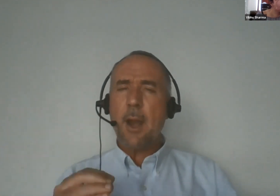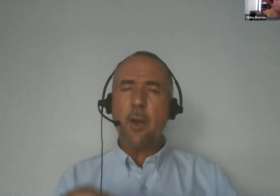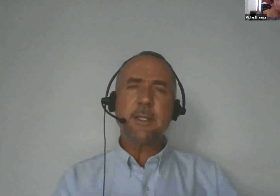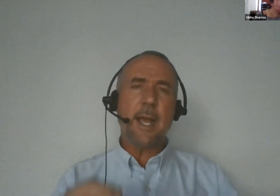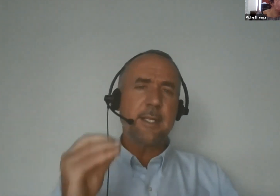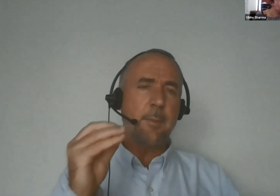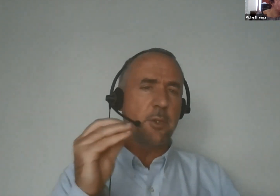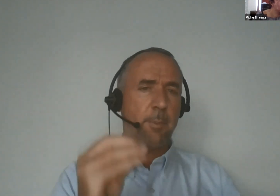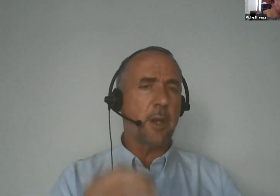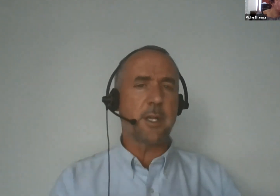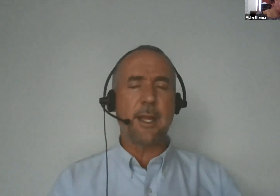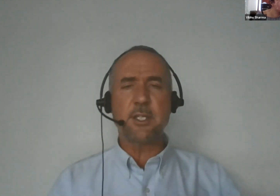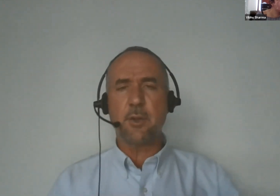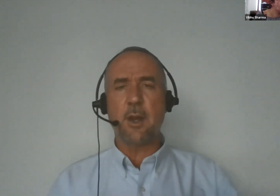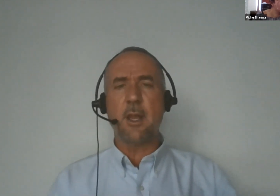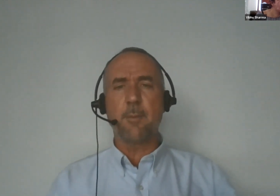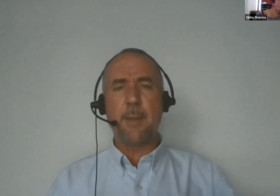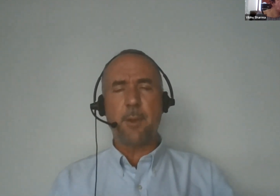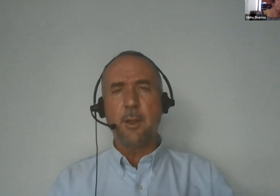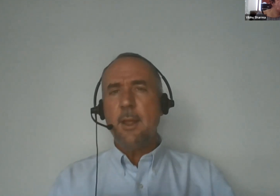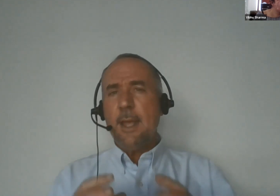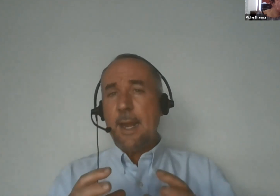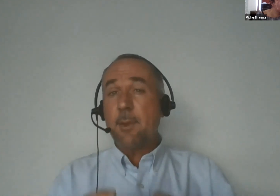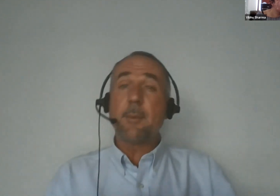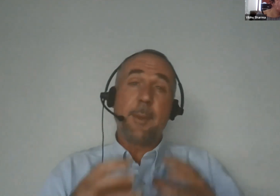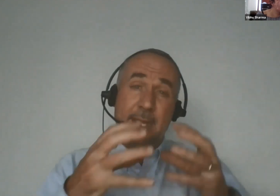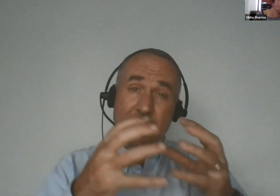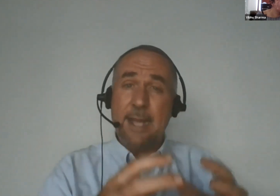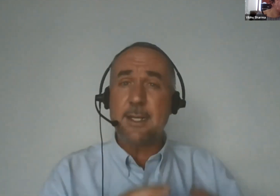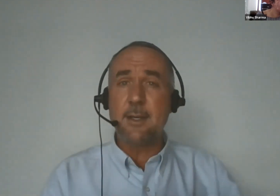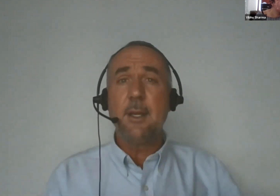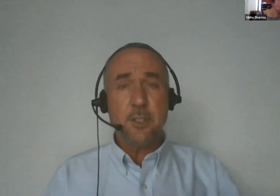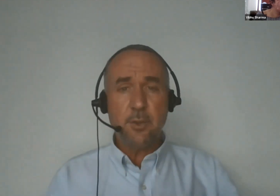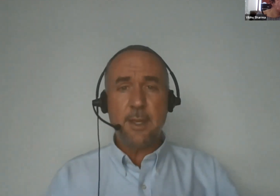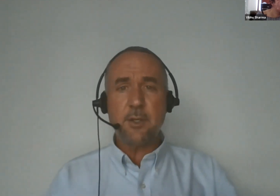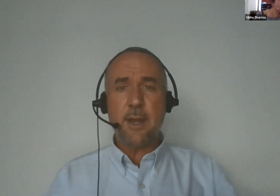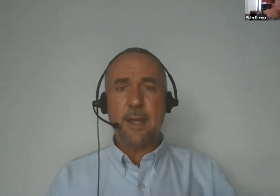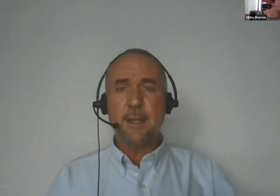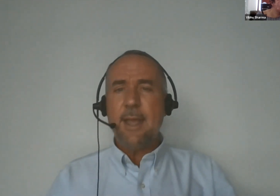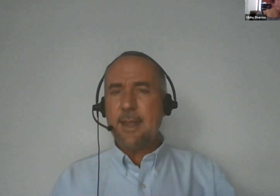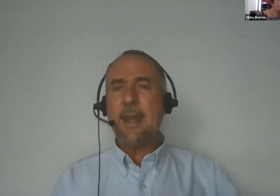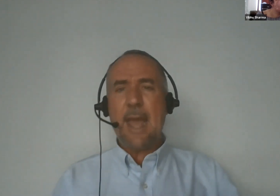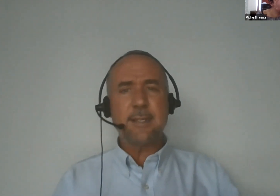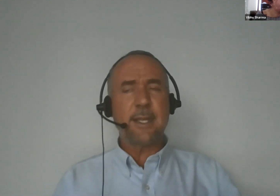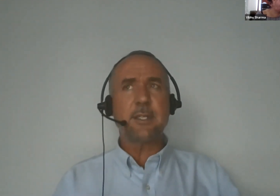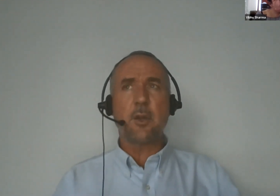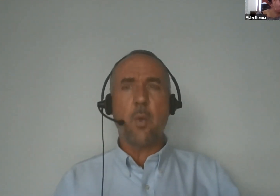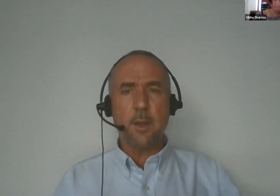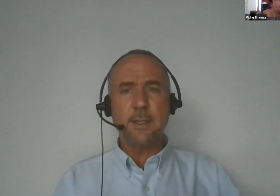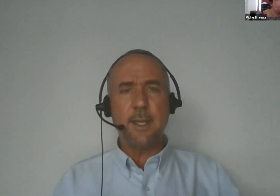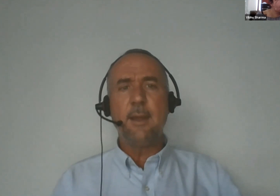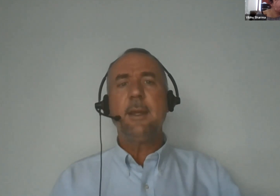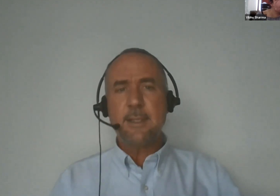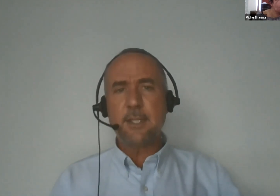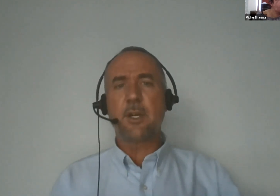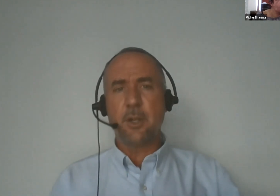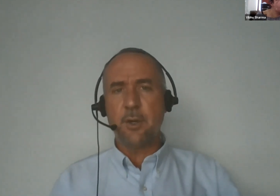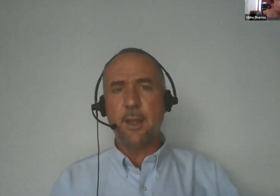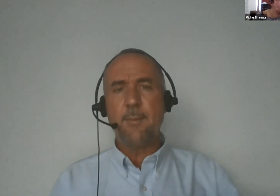Vibhu Sharma : prioritizing the most marginalized children and young people, enable them to be connected to the Internet and gain access to quality digital learning.